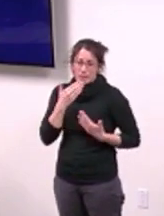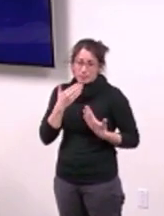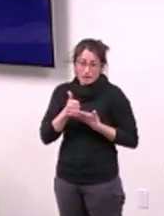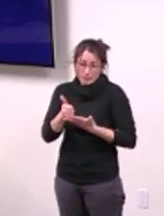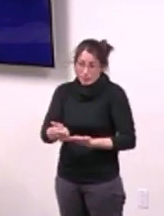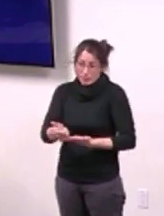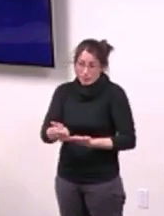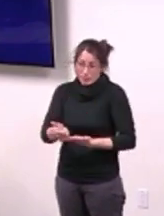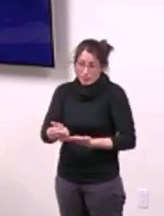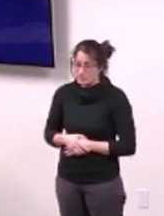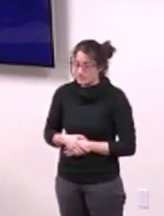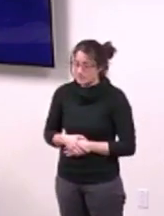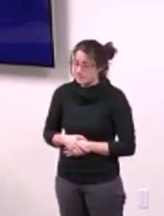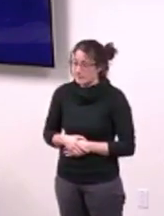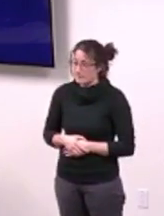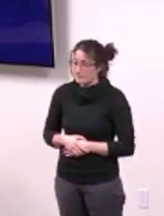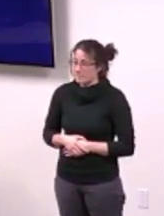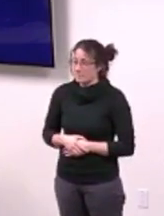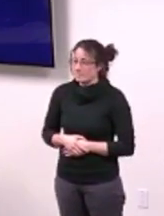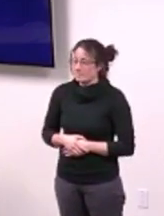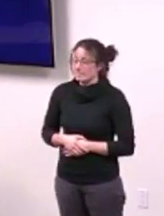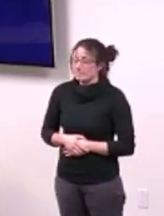And now my question.